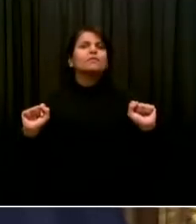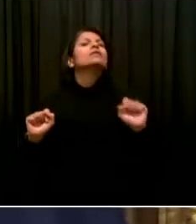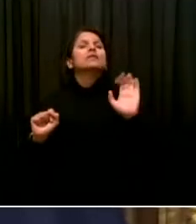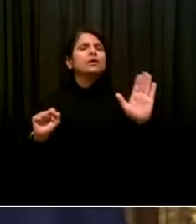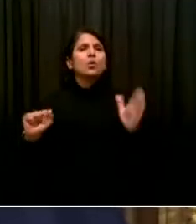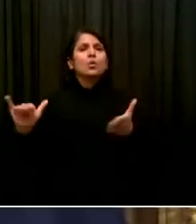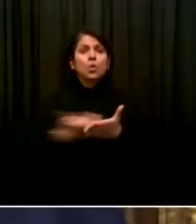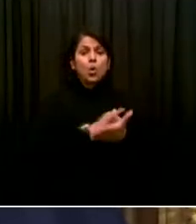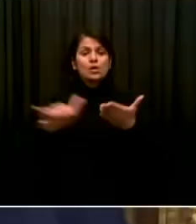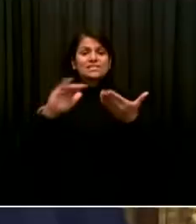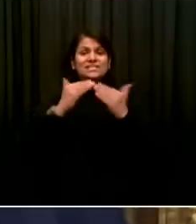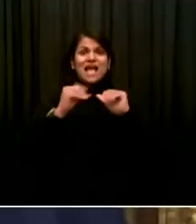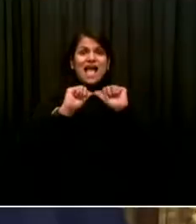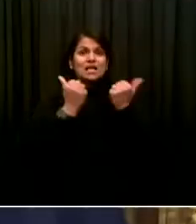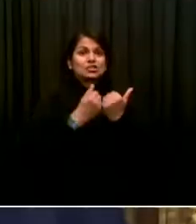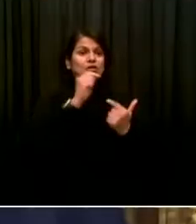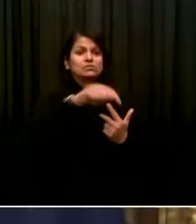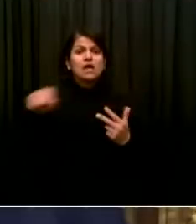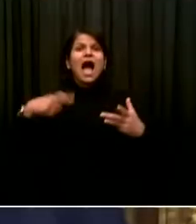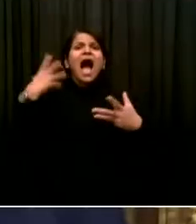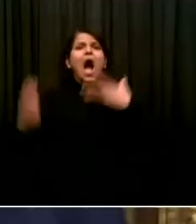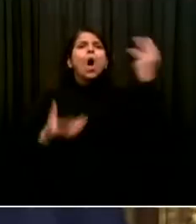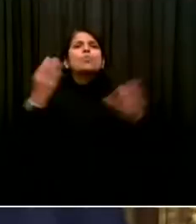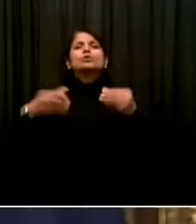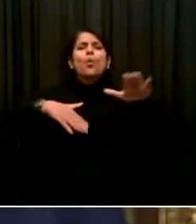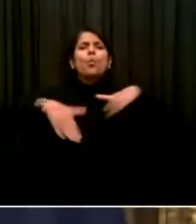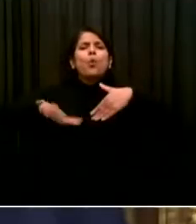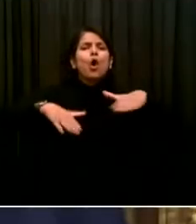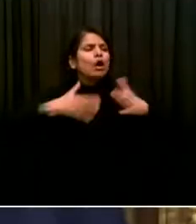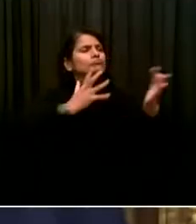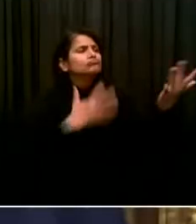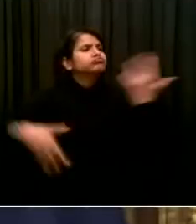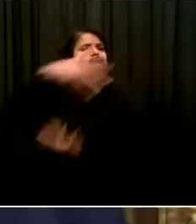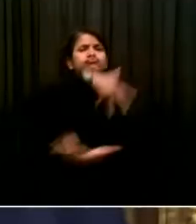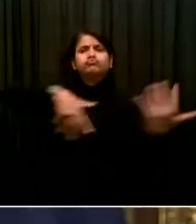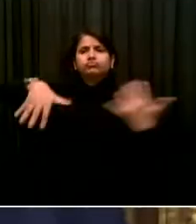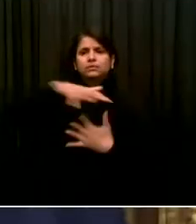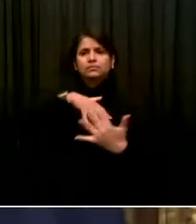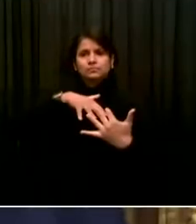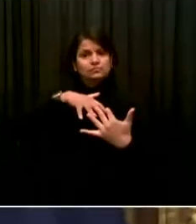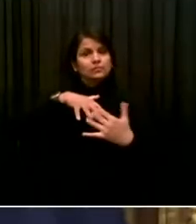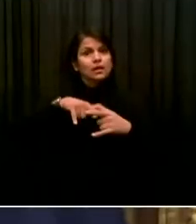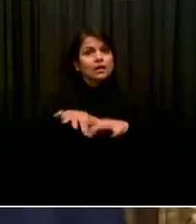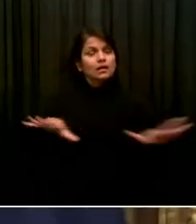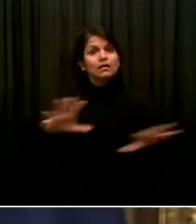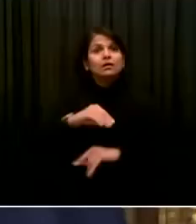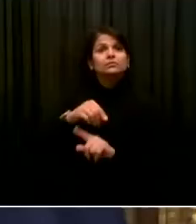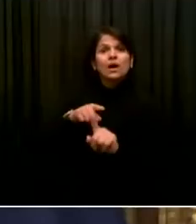CIYT. THAT IS WHY WE WILL NAME A DEDICATED